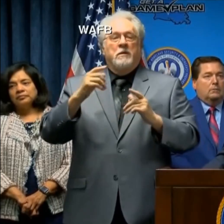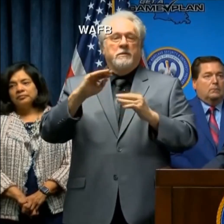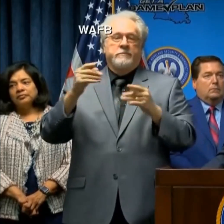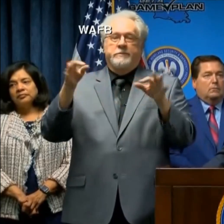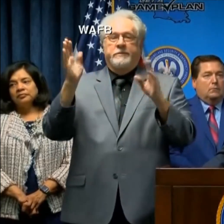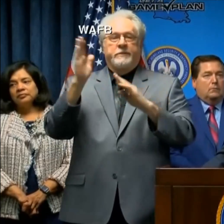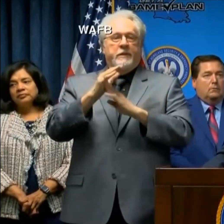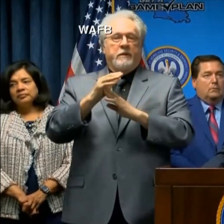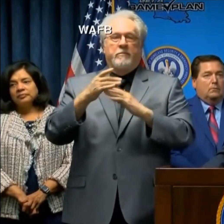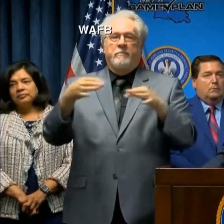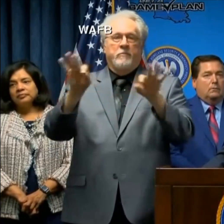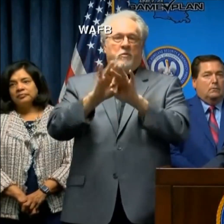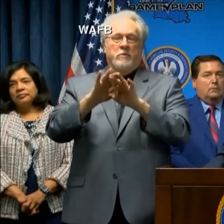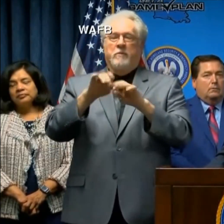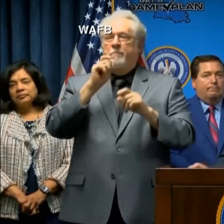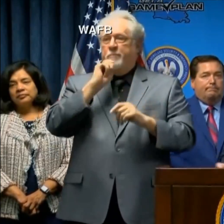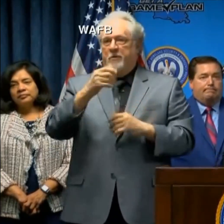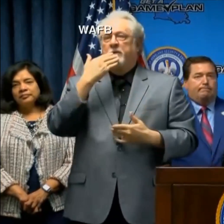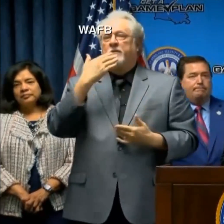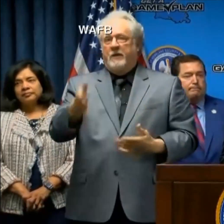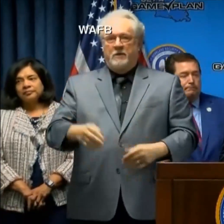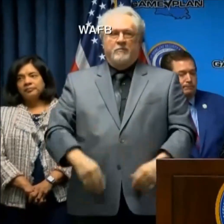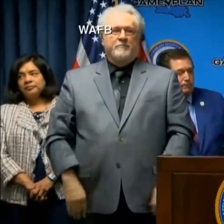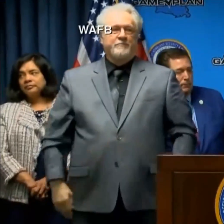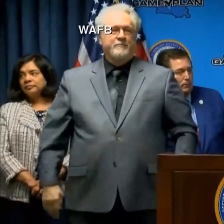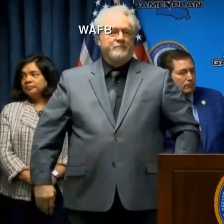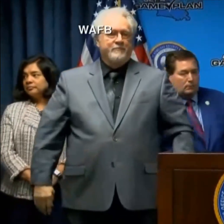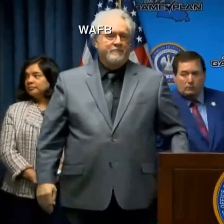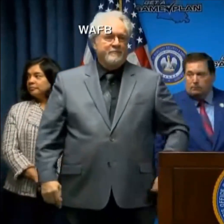period so thank you all